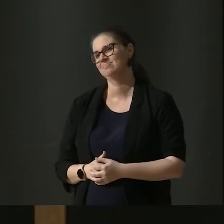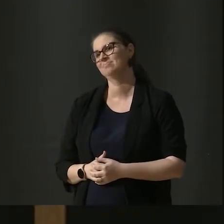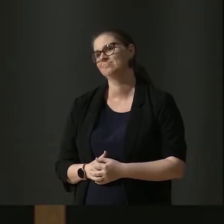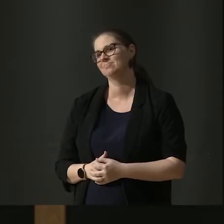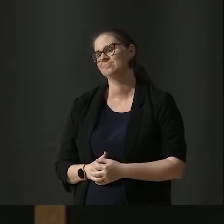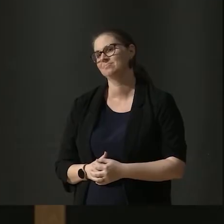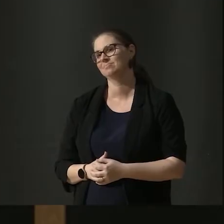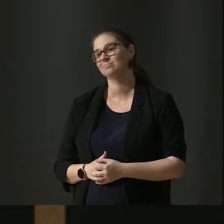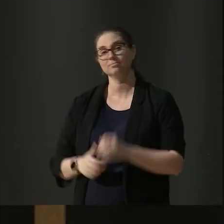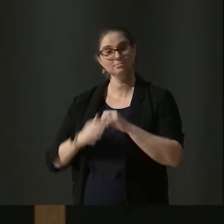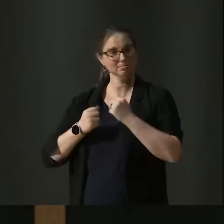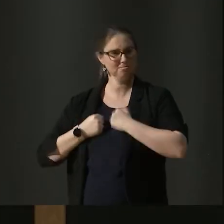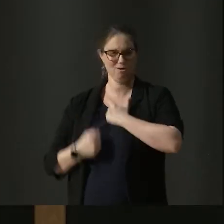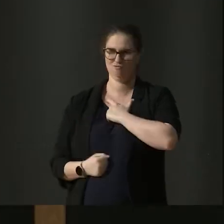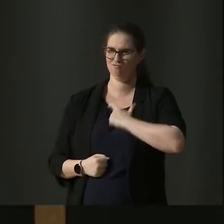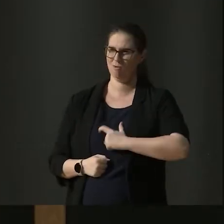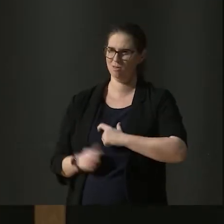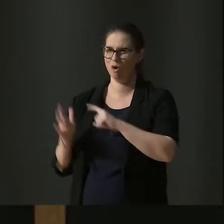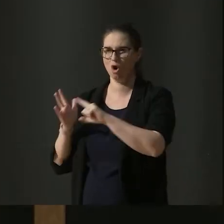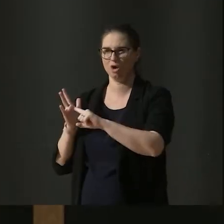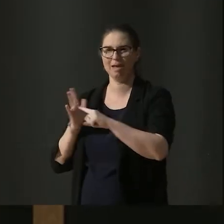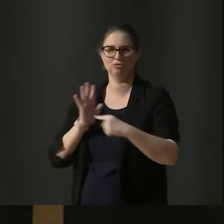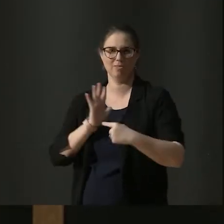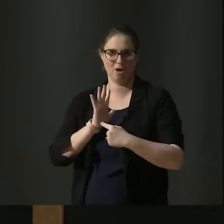In my role as an occupational therapist and researcher.